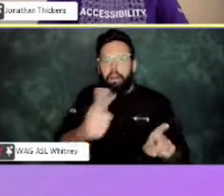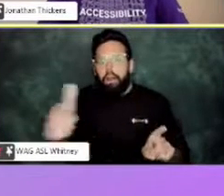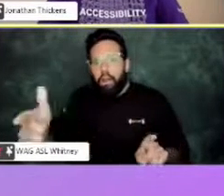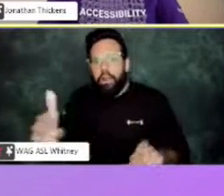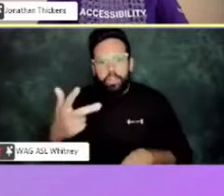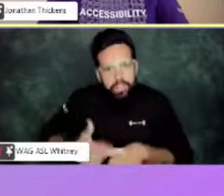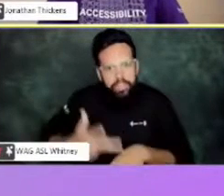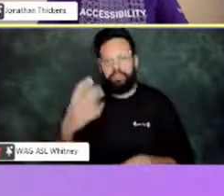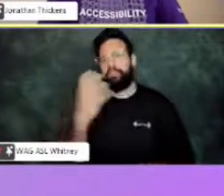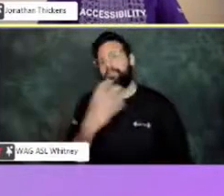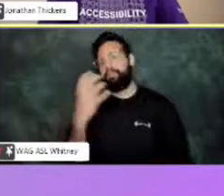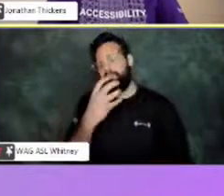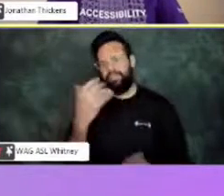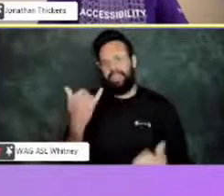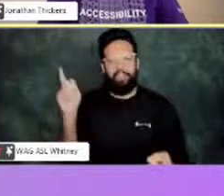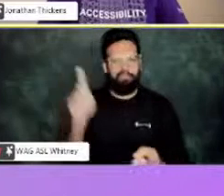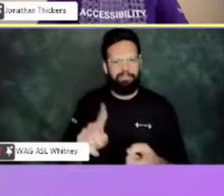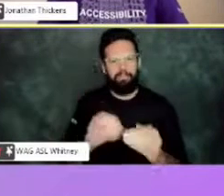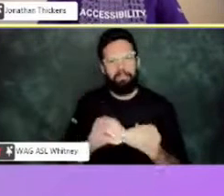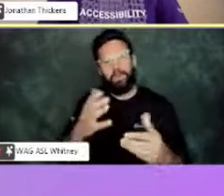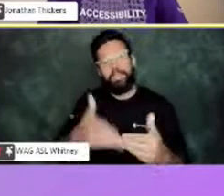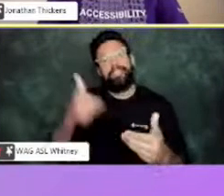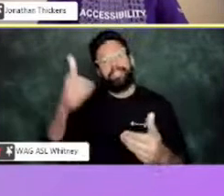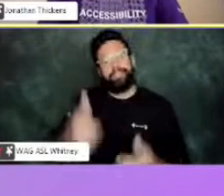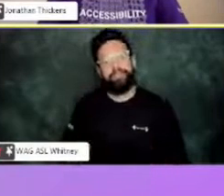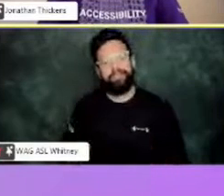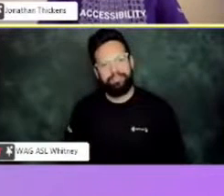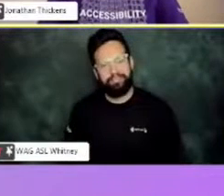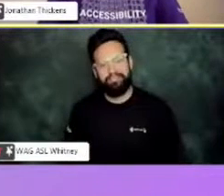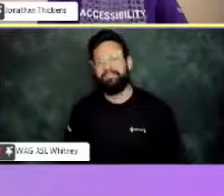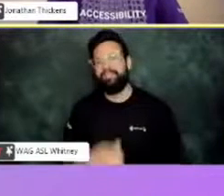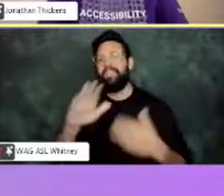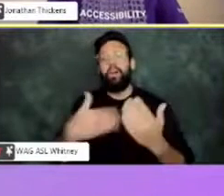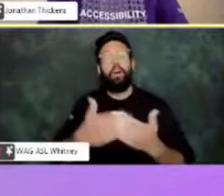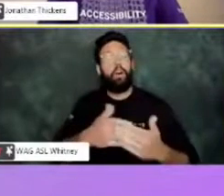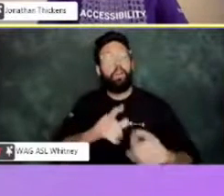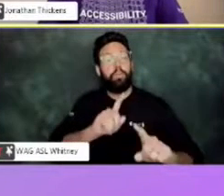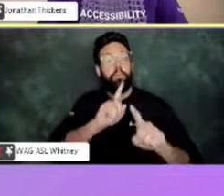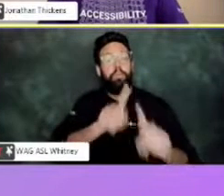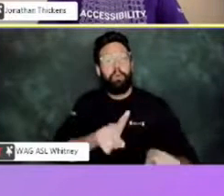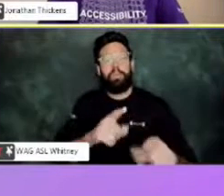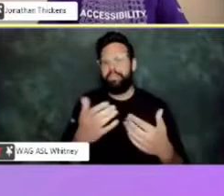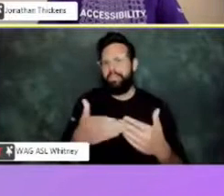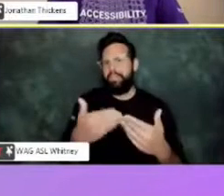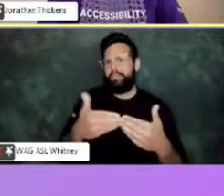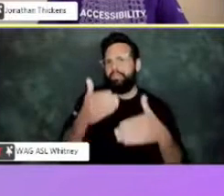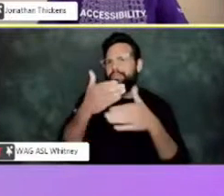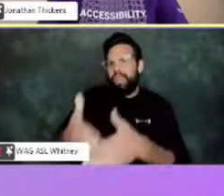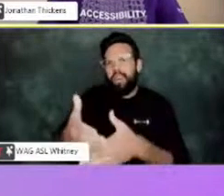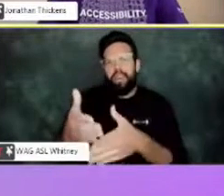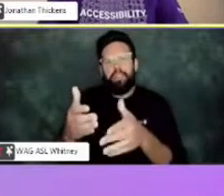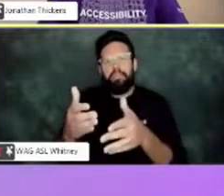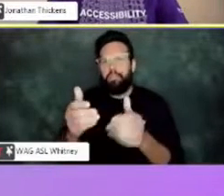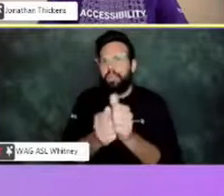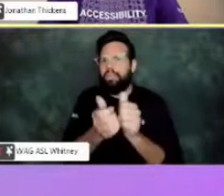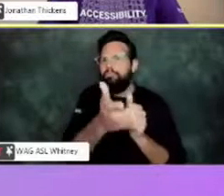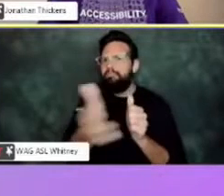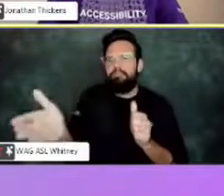All levels of the reports generated on all dimensions of accessibility data are shareable with a single click. For example, with this new platform,